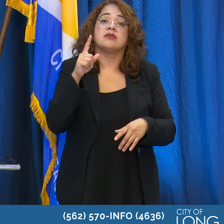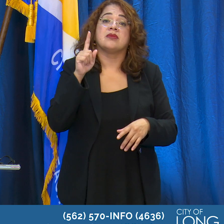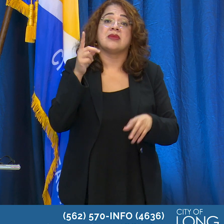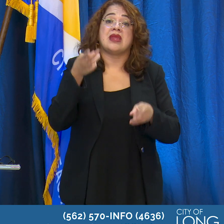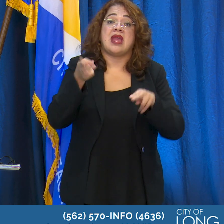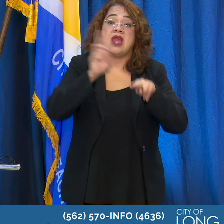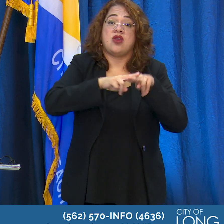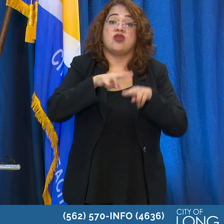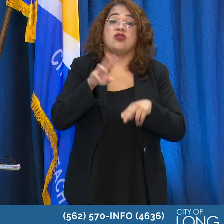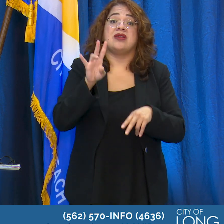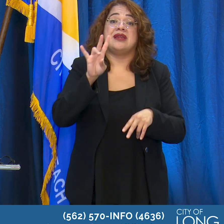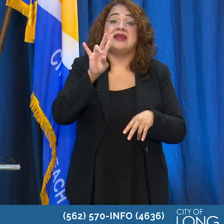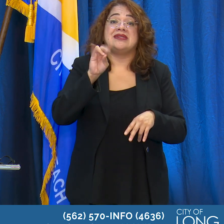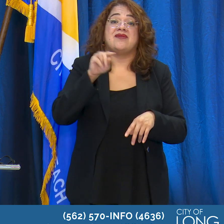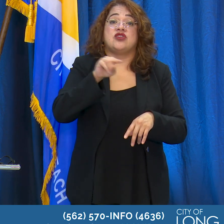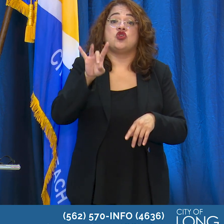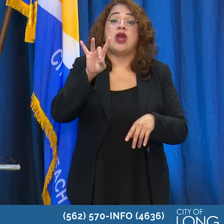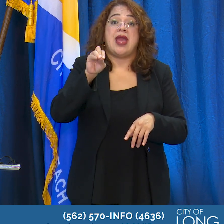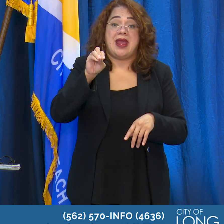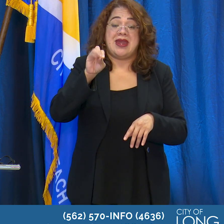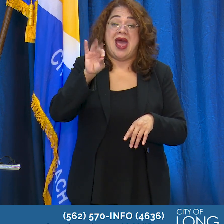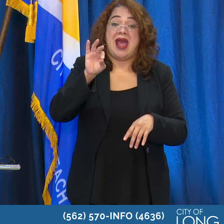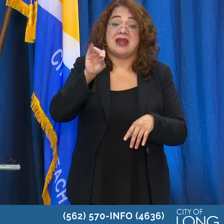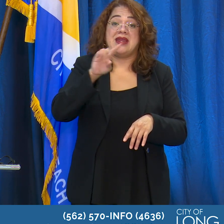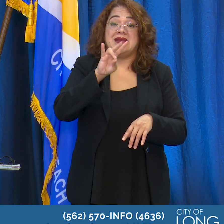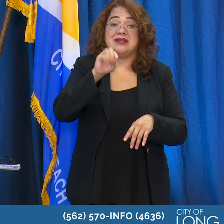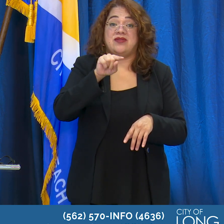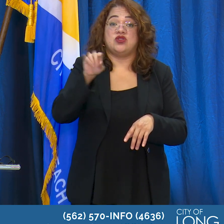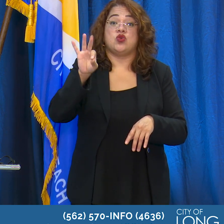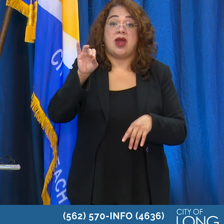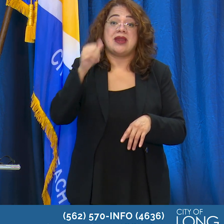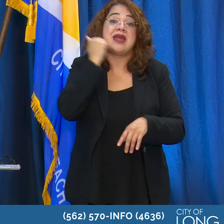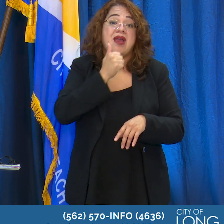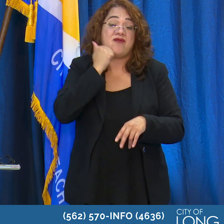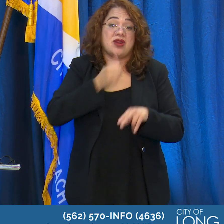to 150, 200, 250 a day, so we don't know if how much